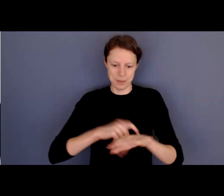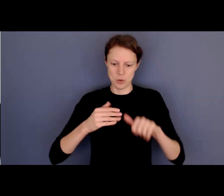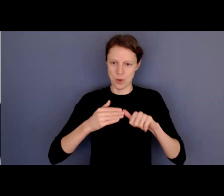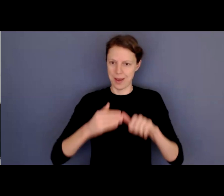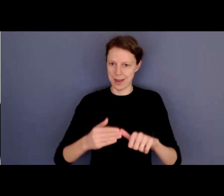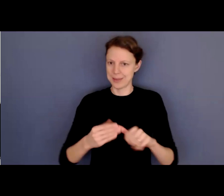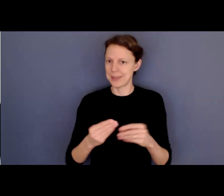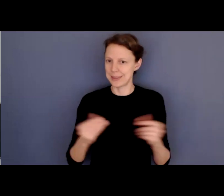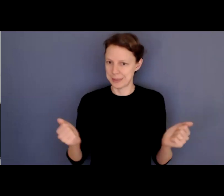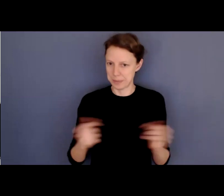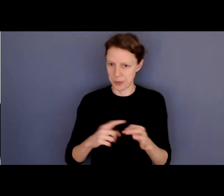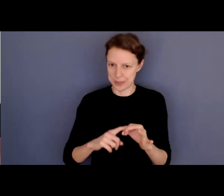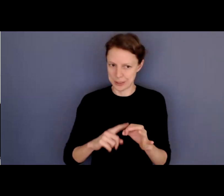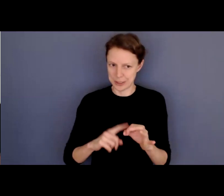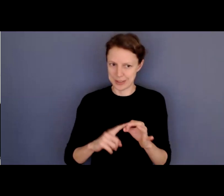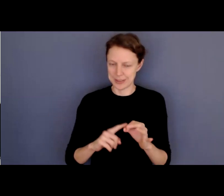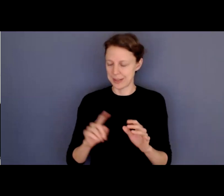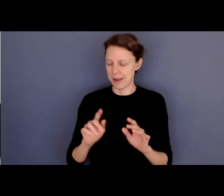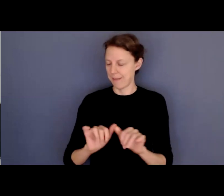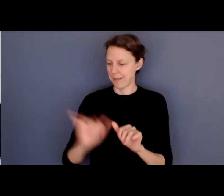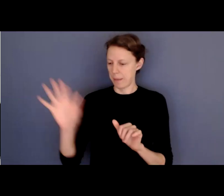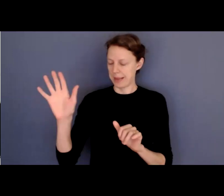fabulous guest, Caitlin can inspire you all with her wisdom.